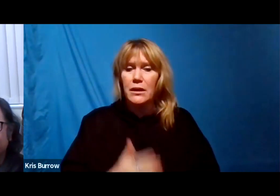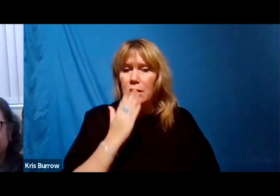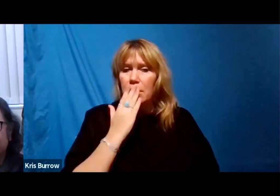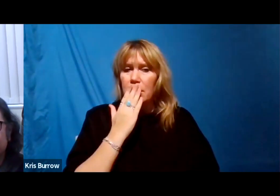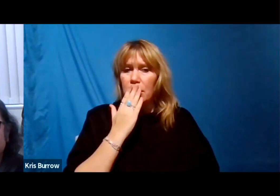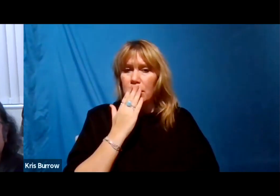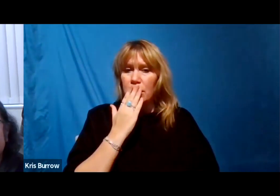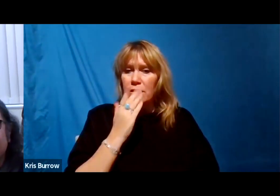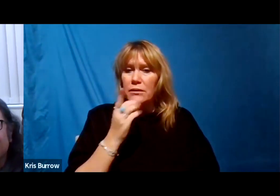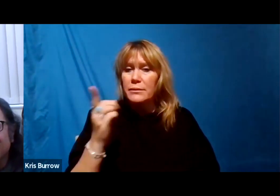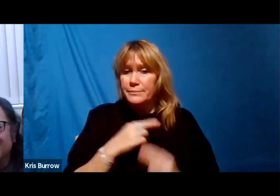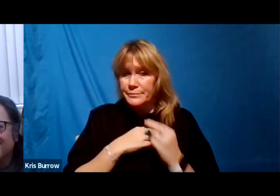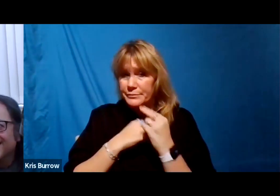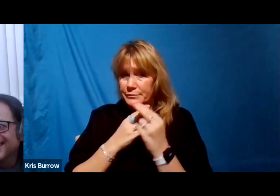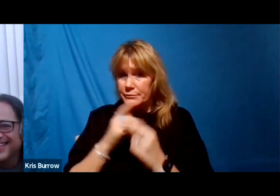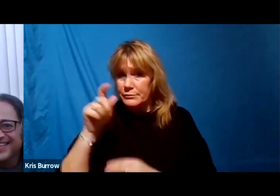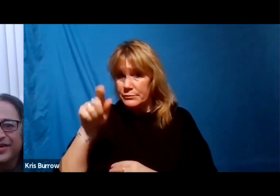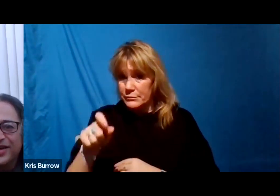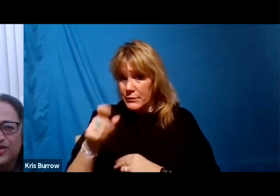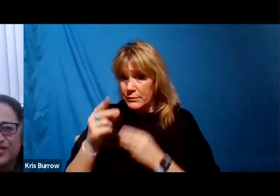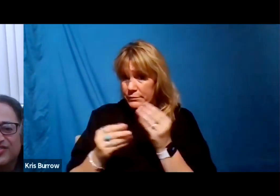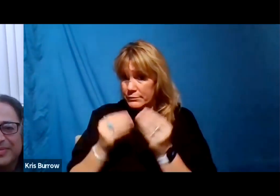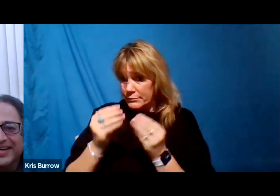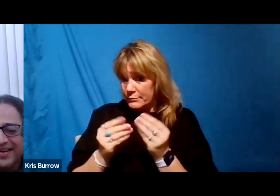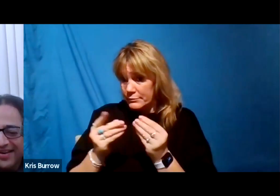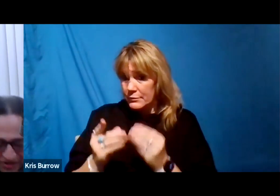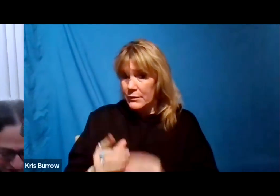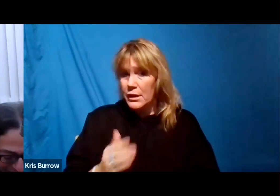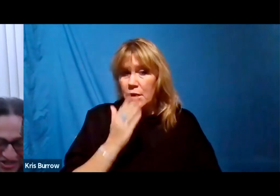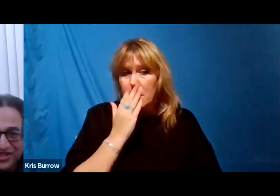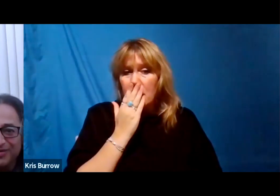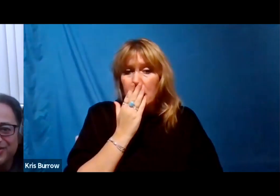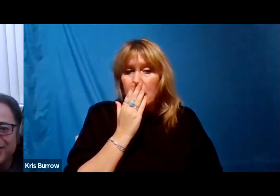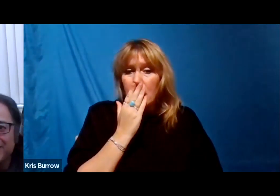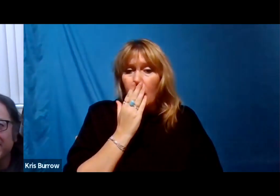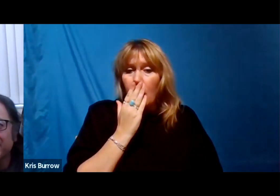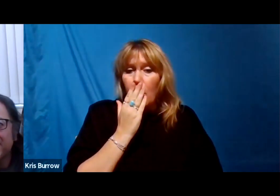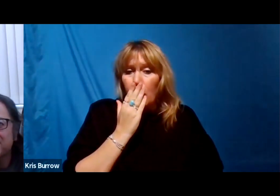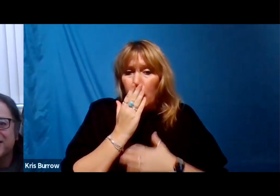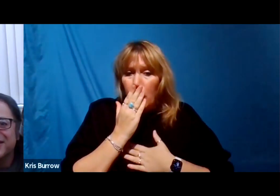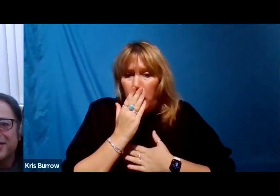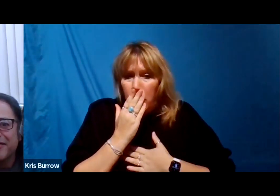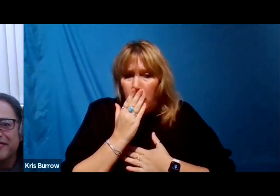we gotta strive To move things forward If we all work together for a better